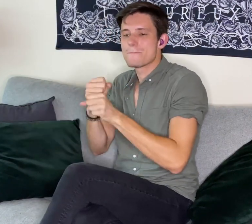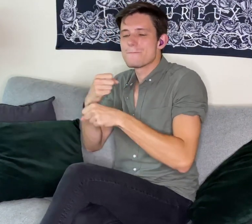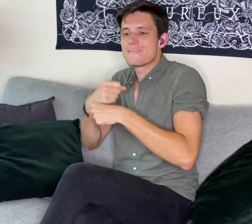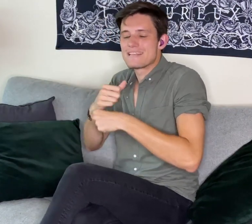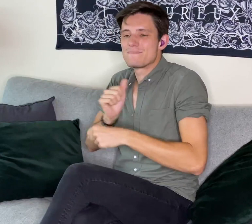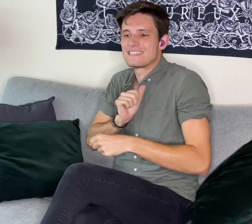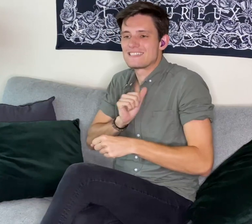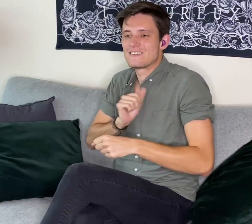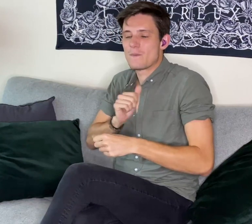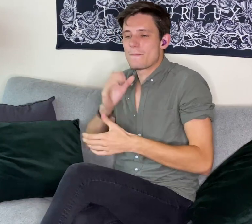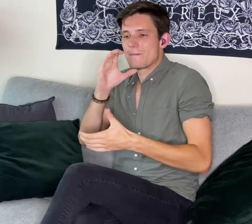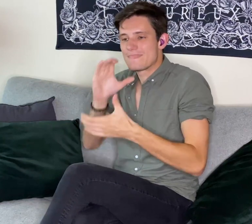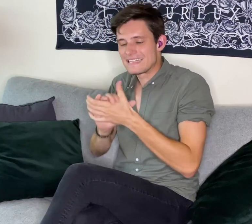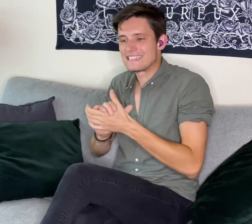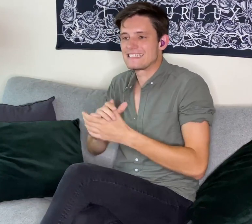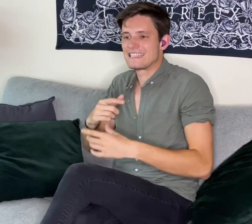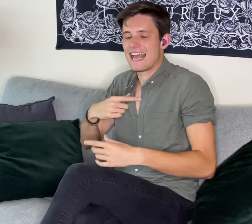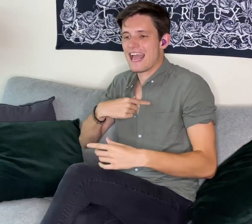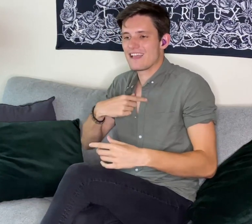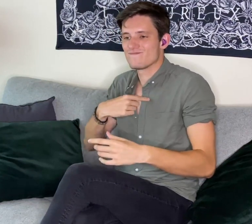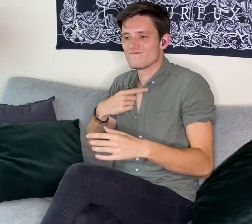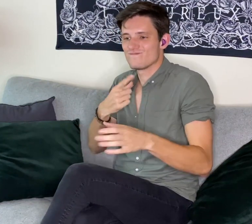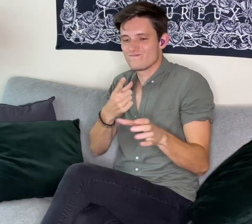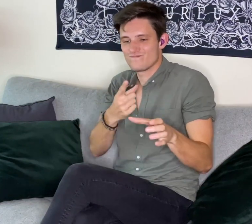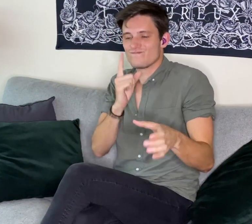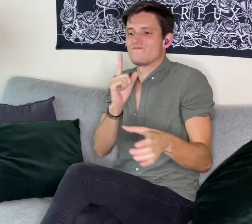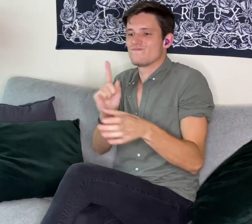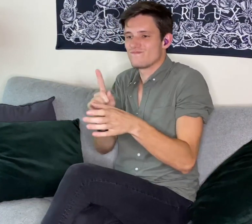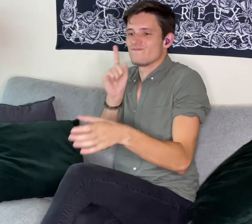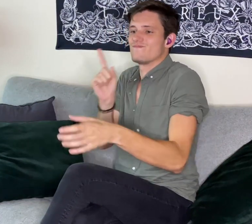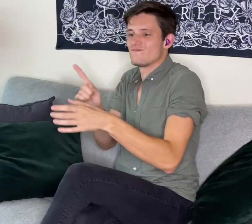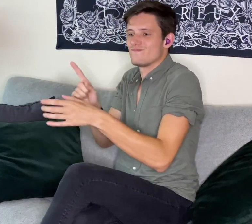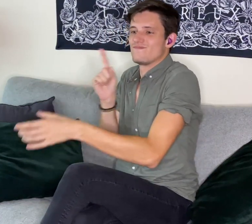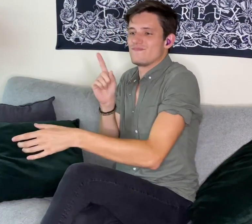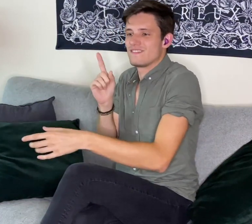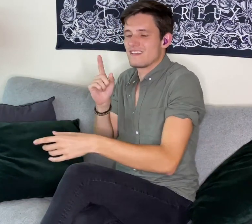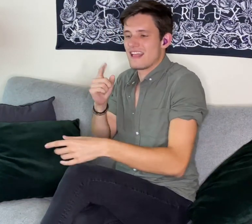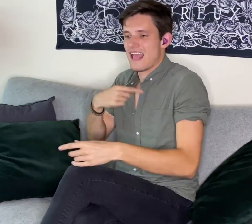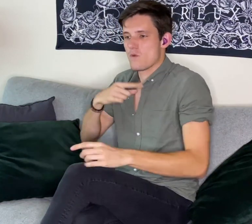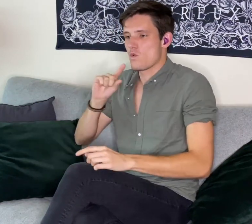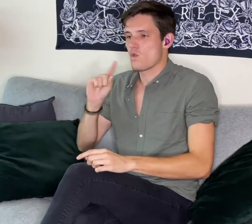I made myself believe I was a fraud and that I’d be